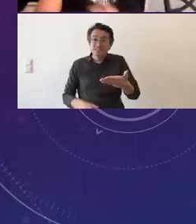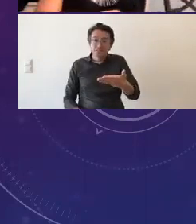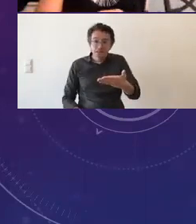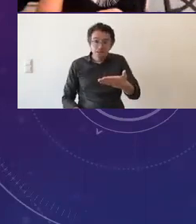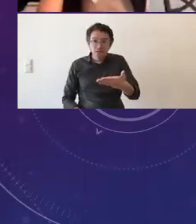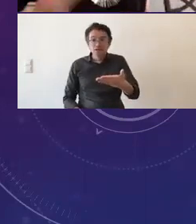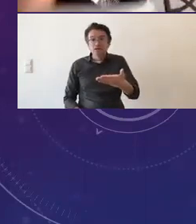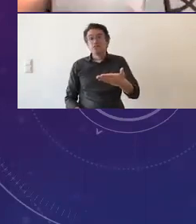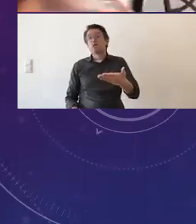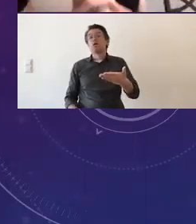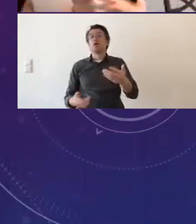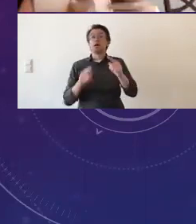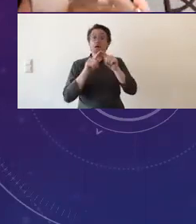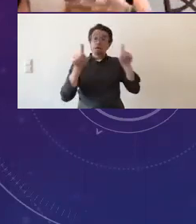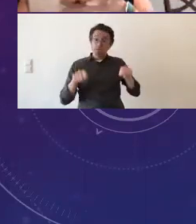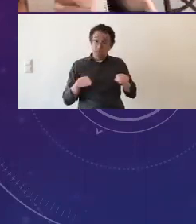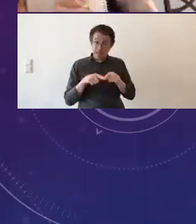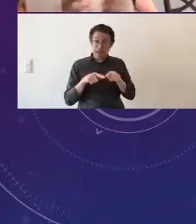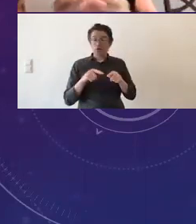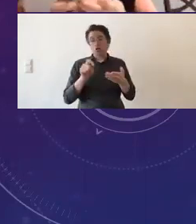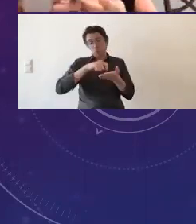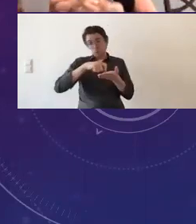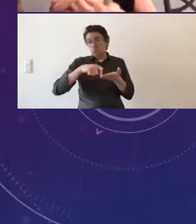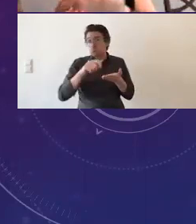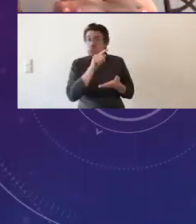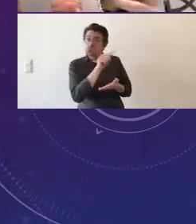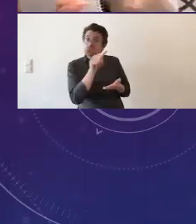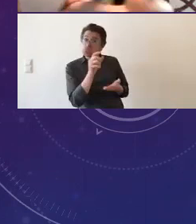of a pen you're actually using scheibe these are the really thick thick